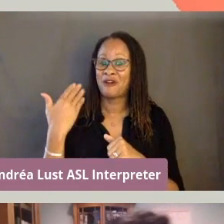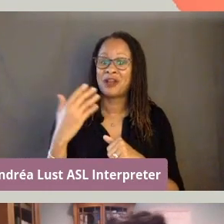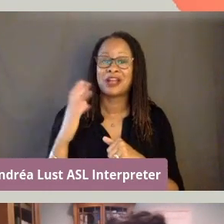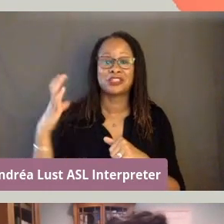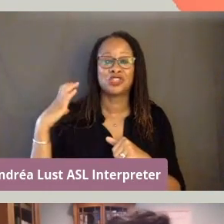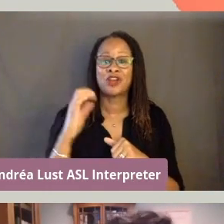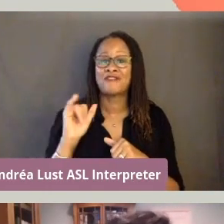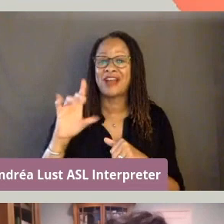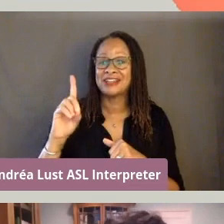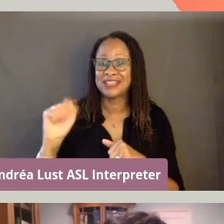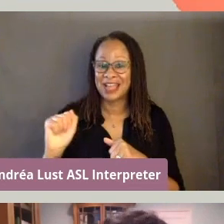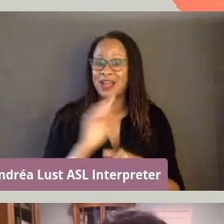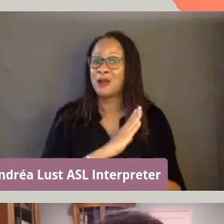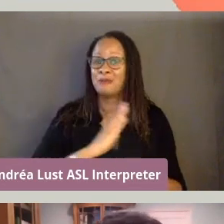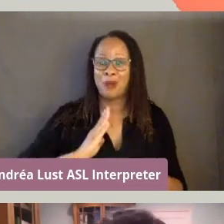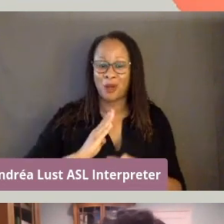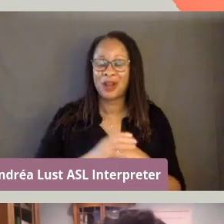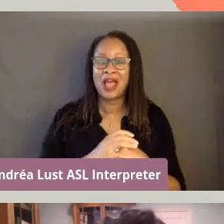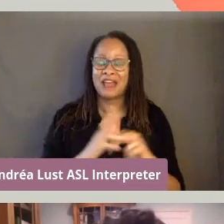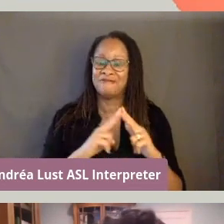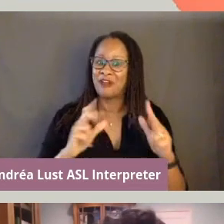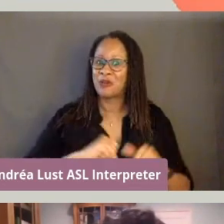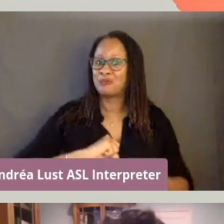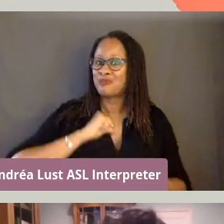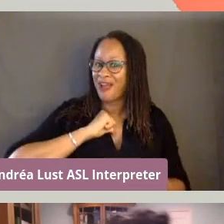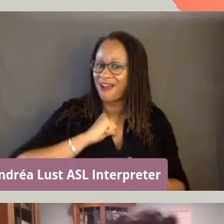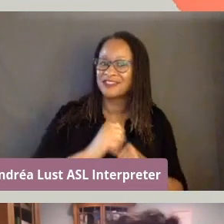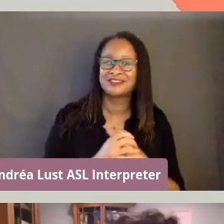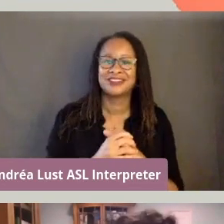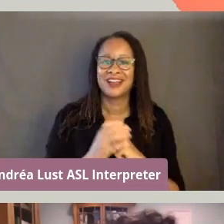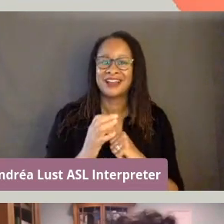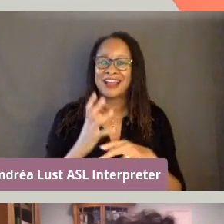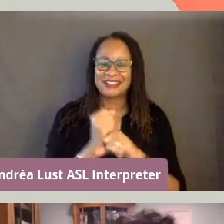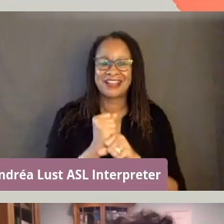and I'm incredibly proud getting real fanatic